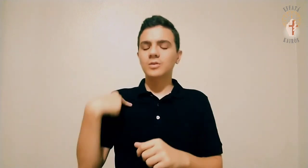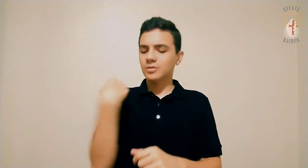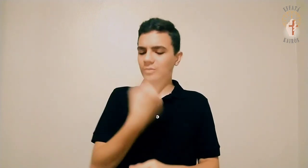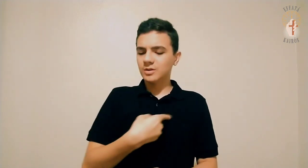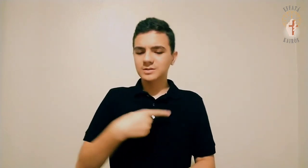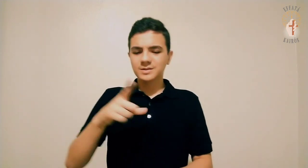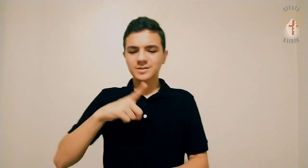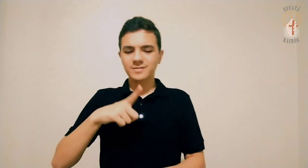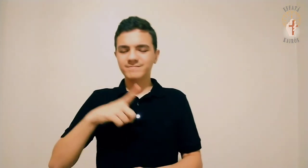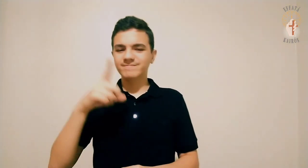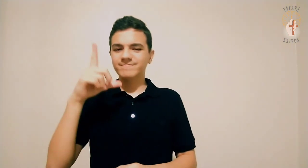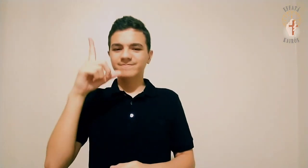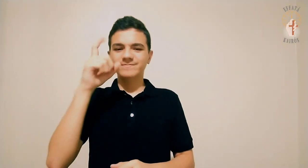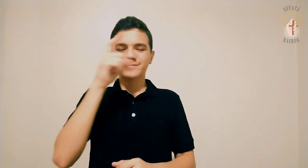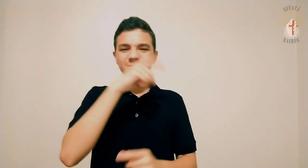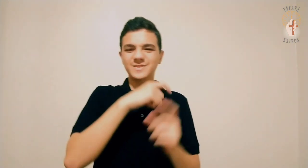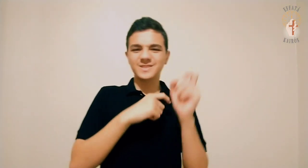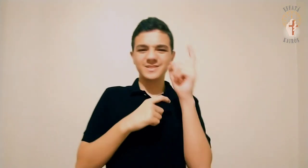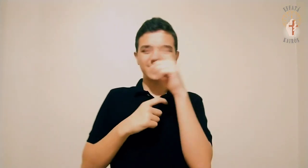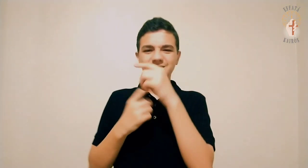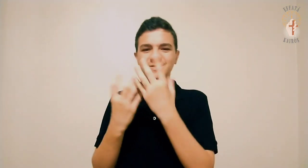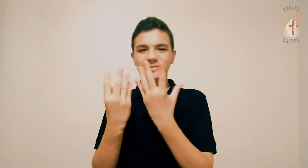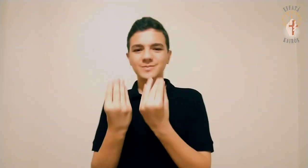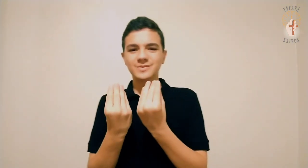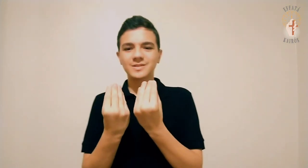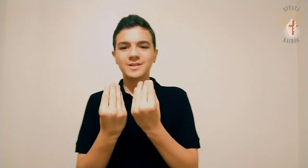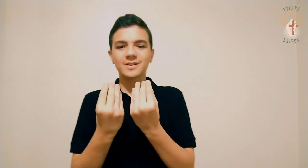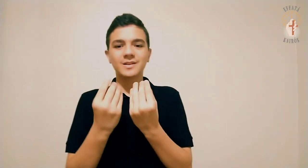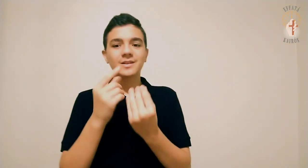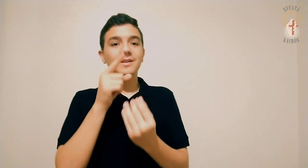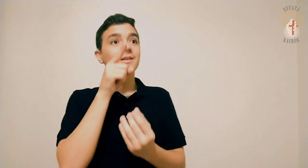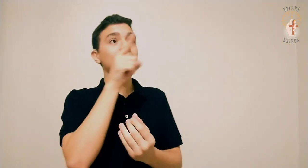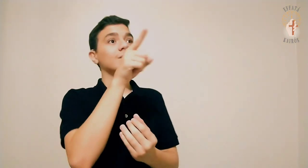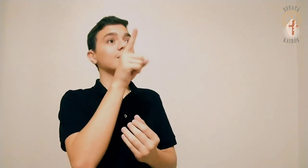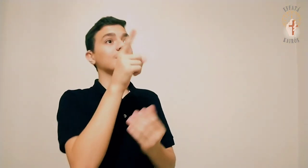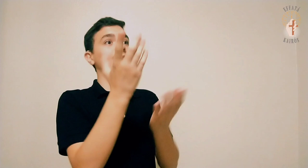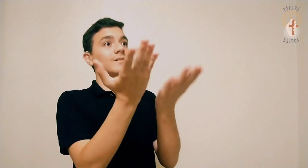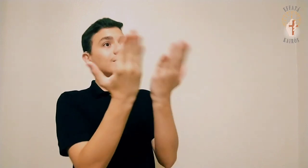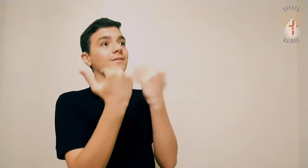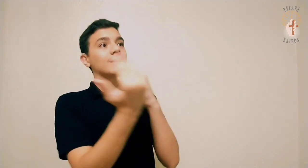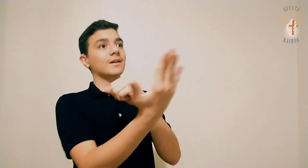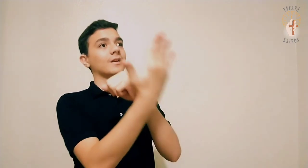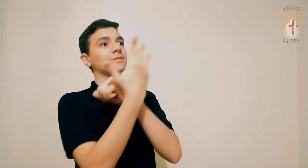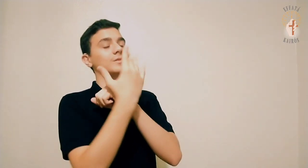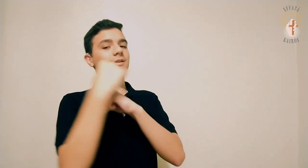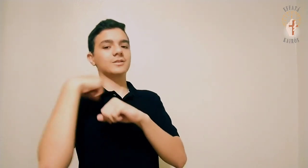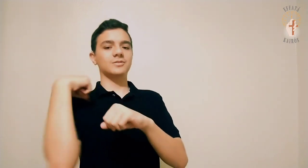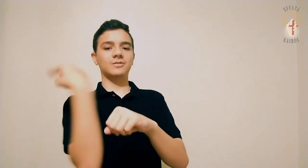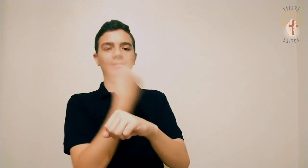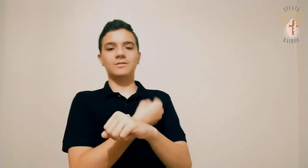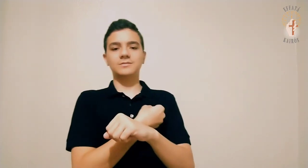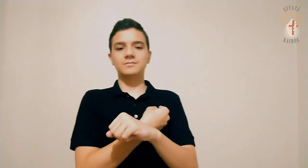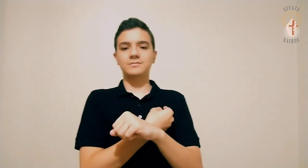come to our aid in the difficulties in which we find ourselves,